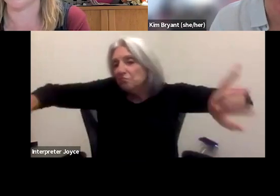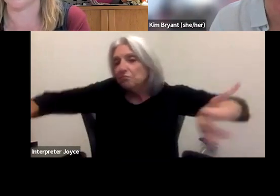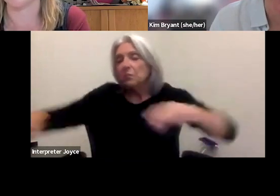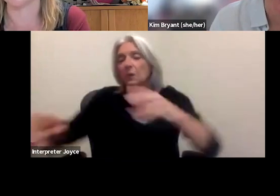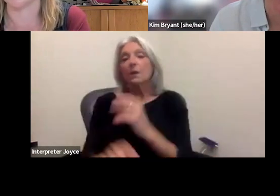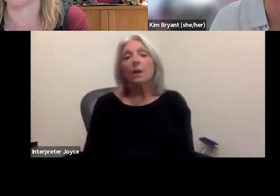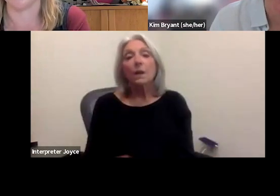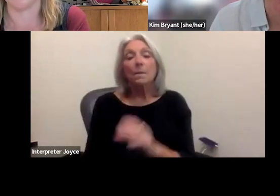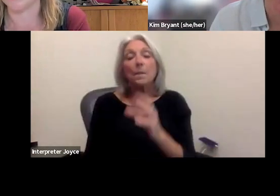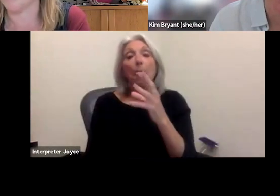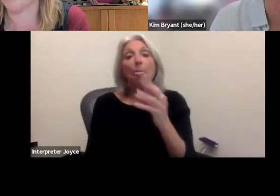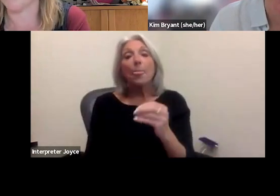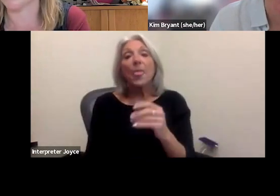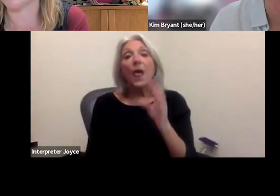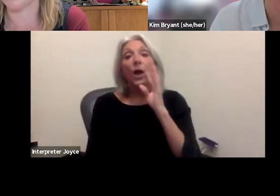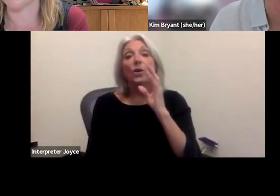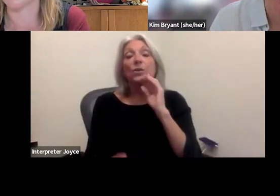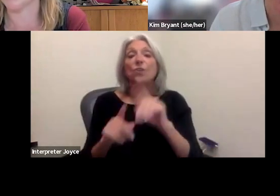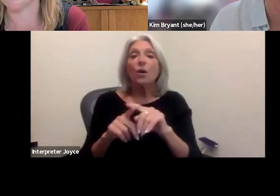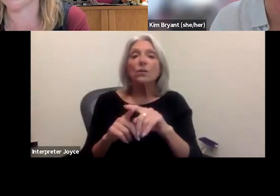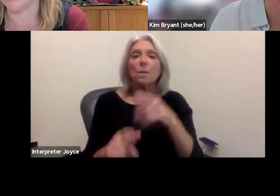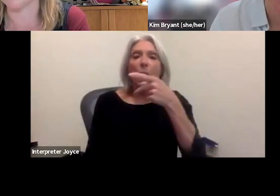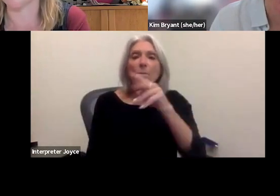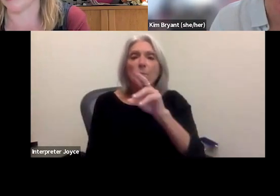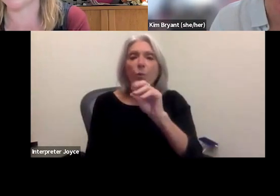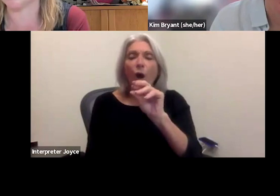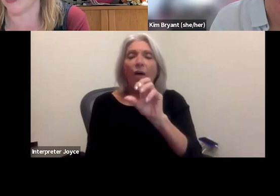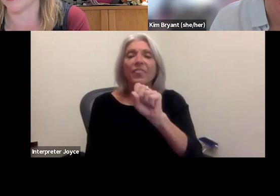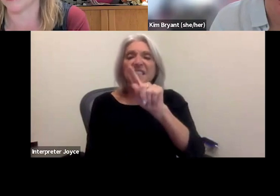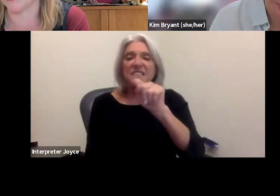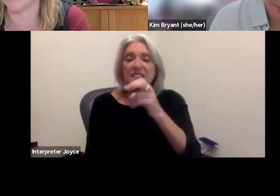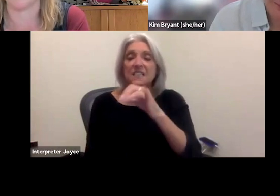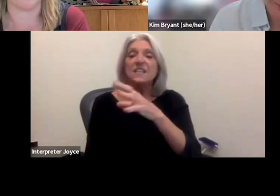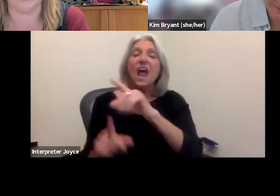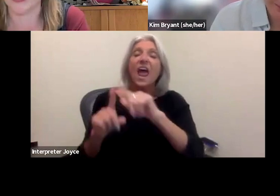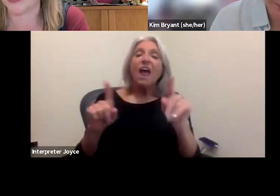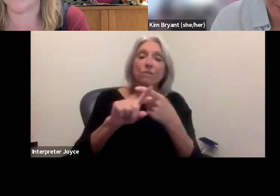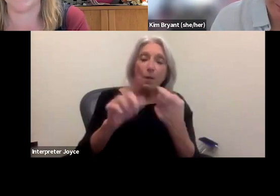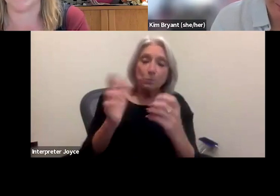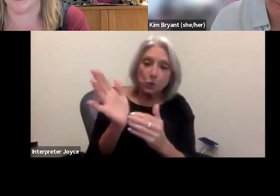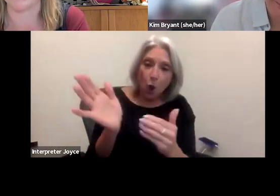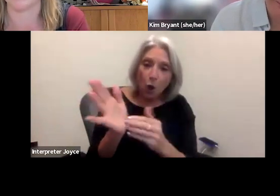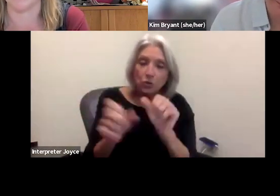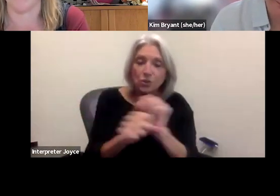and doctor's appointments mean that we're segregated from each other, discouraged from interacting.